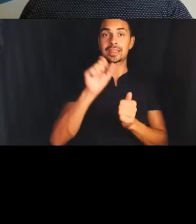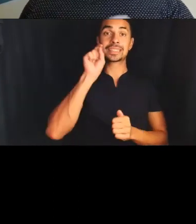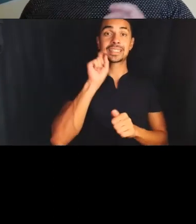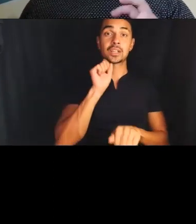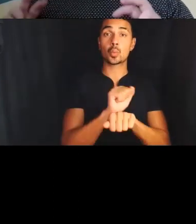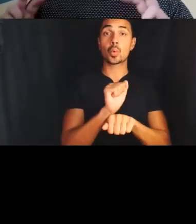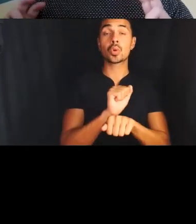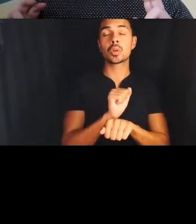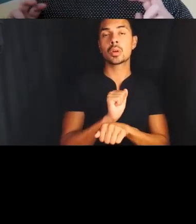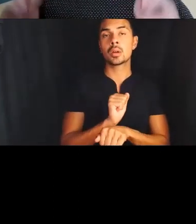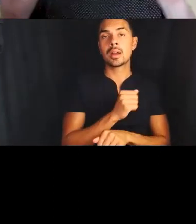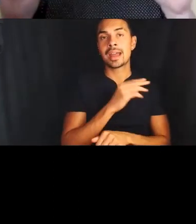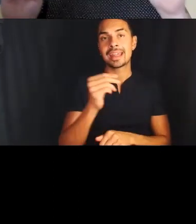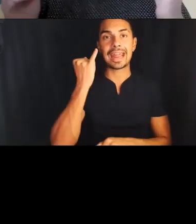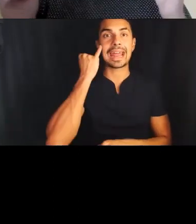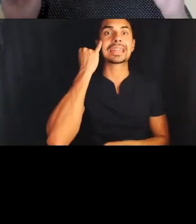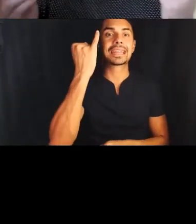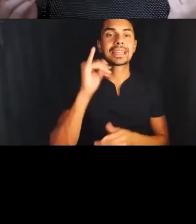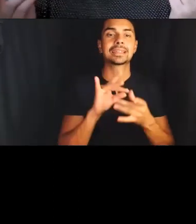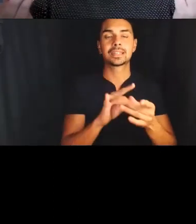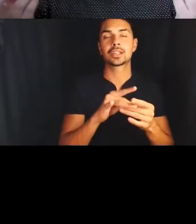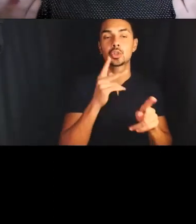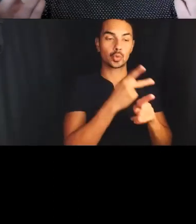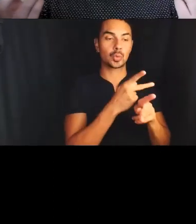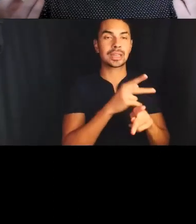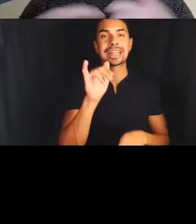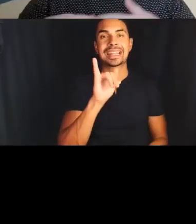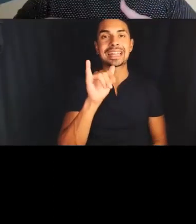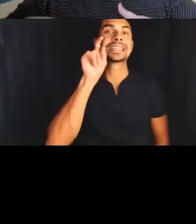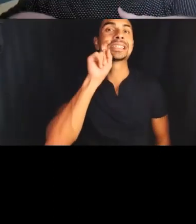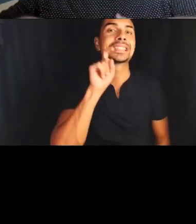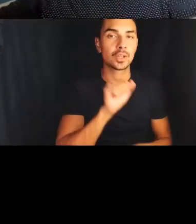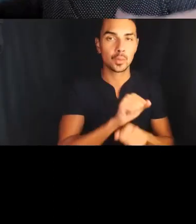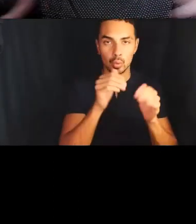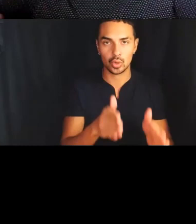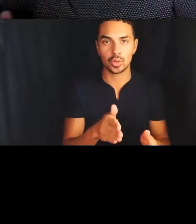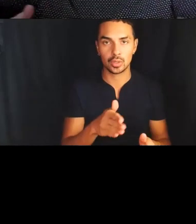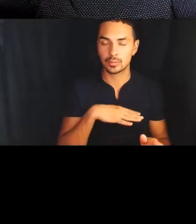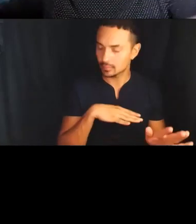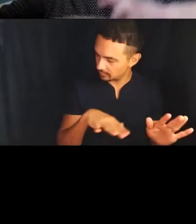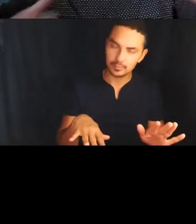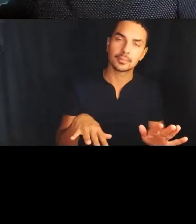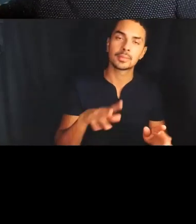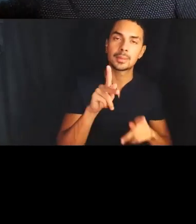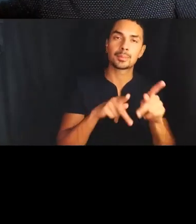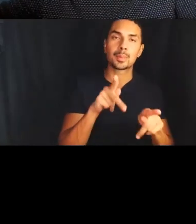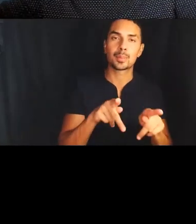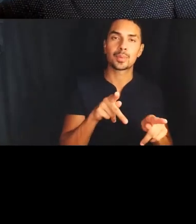and this idea of being treated like a sex worker, which, you know, people know means being treated badly.